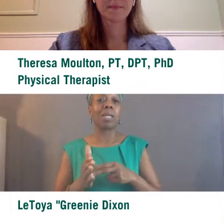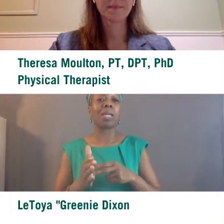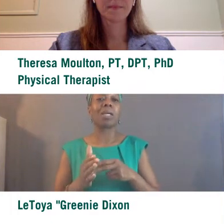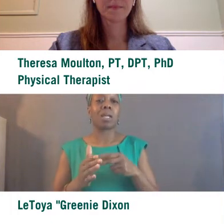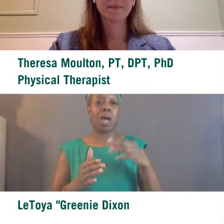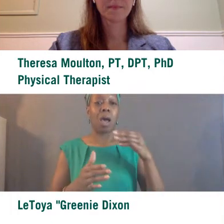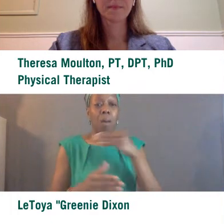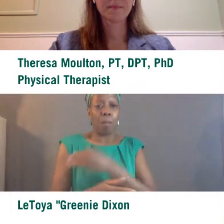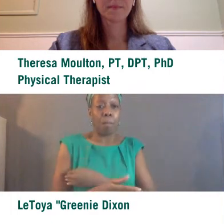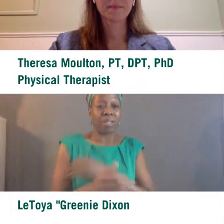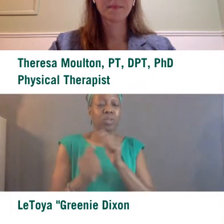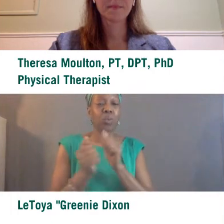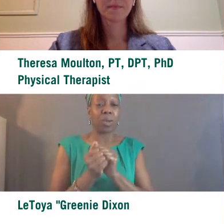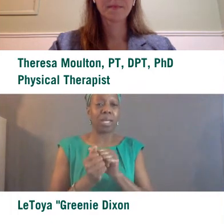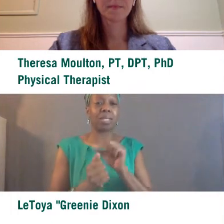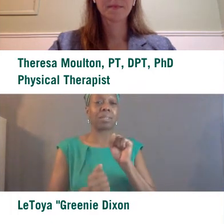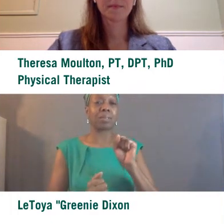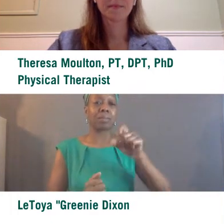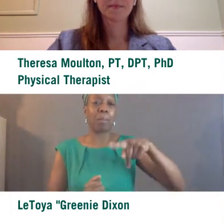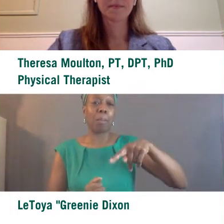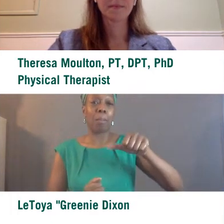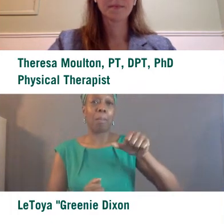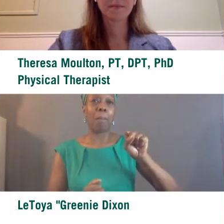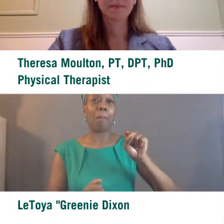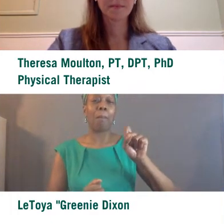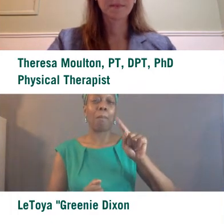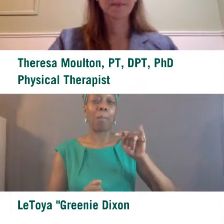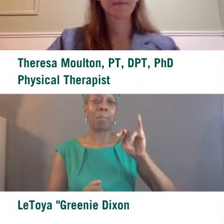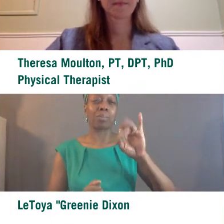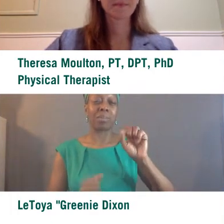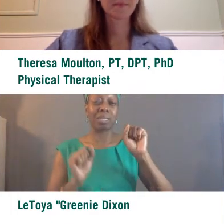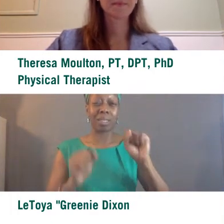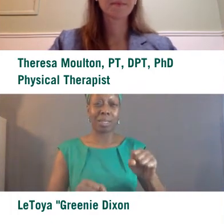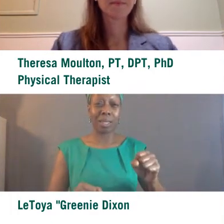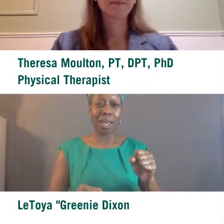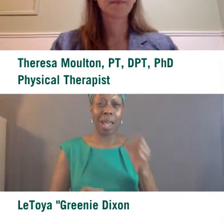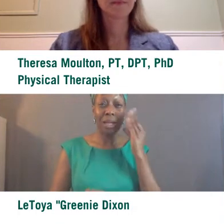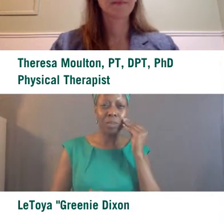But typically the spasticity will affect the movement